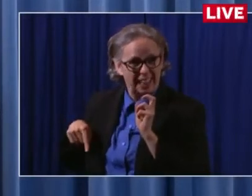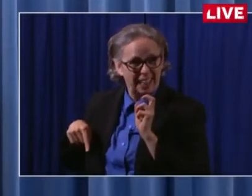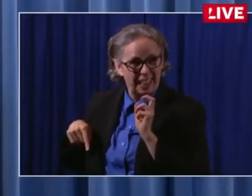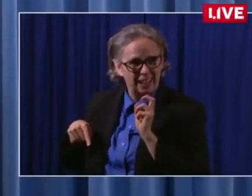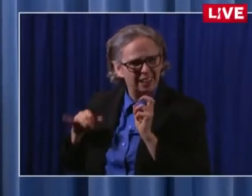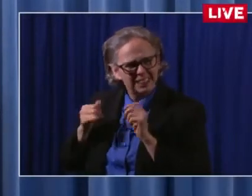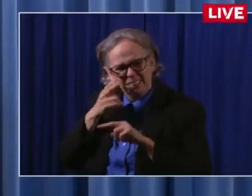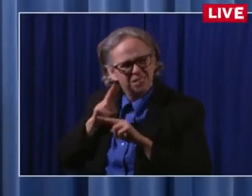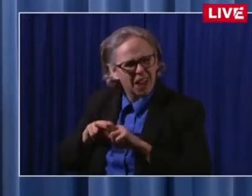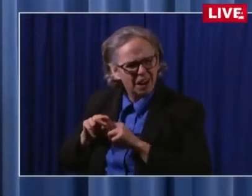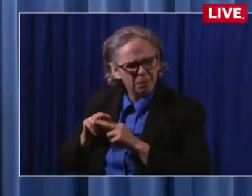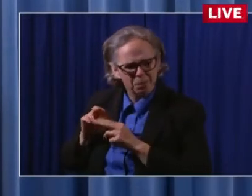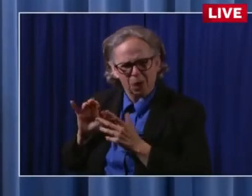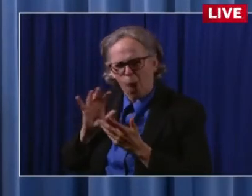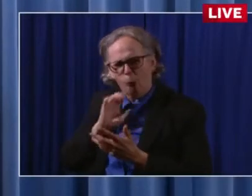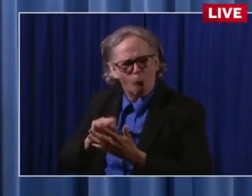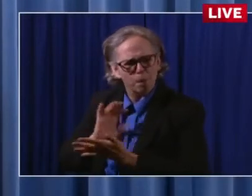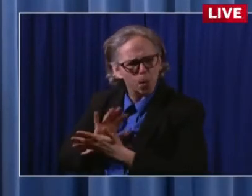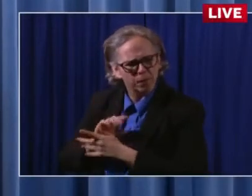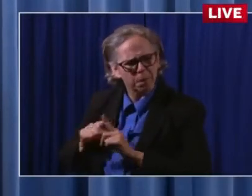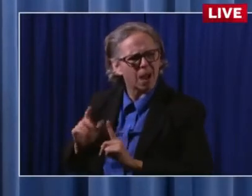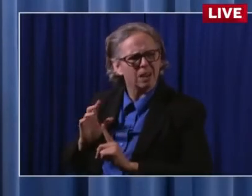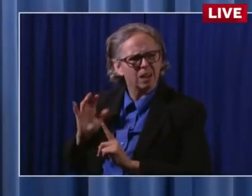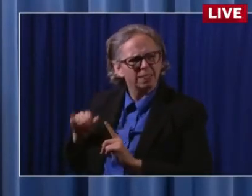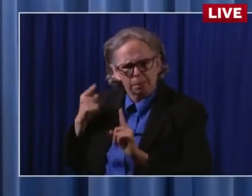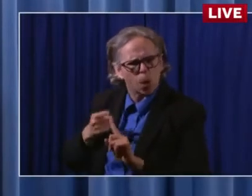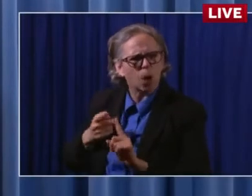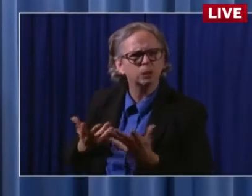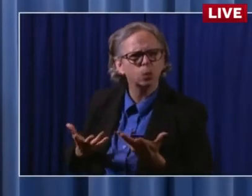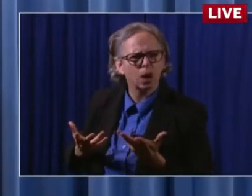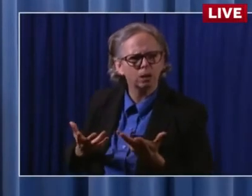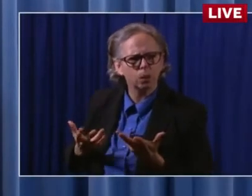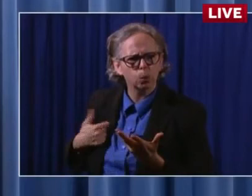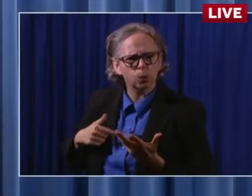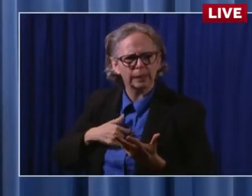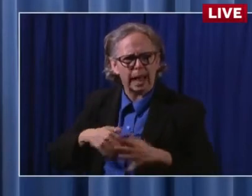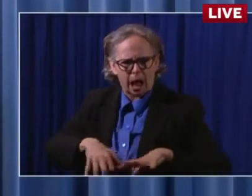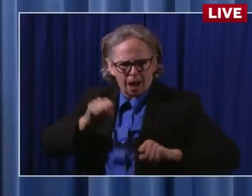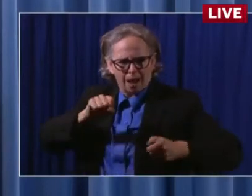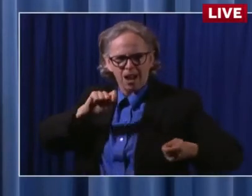THIS KIND OF DATES ME, I GUESS, BUT THEY’RE STILL FUN TO WATCH.